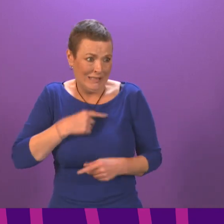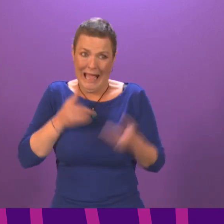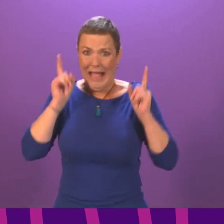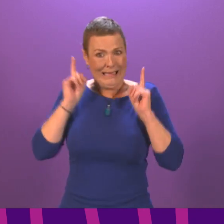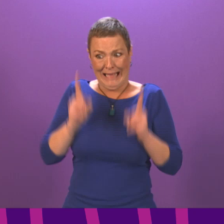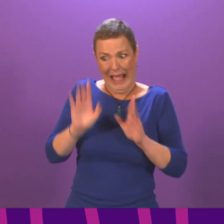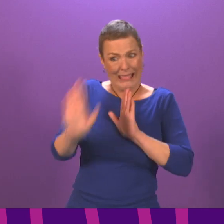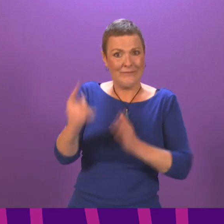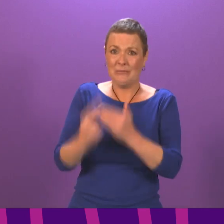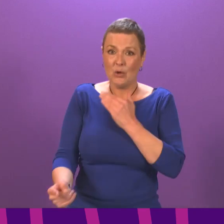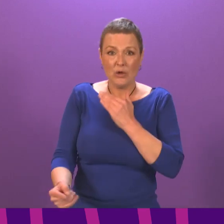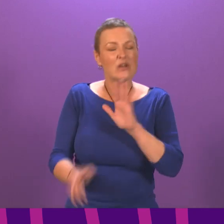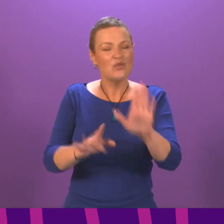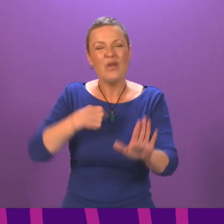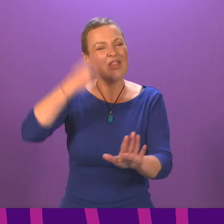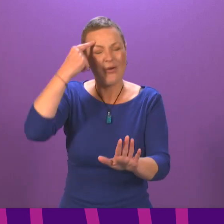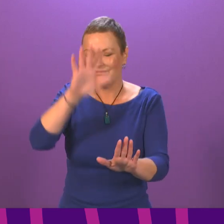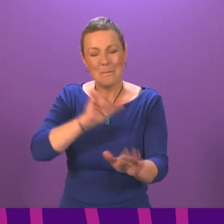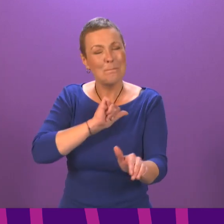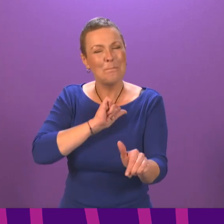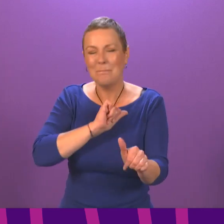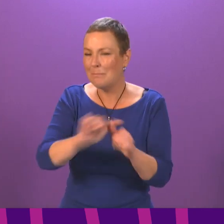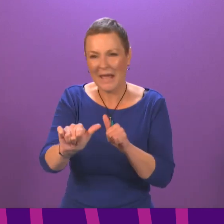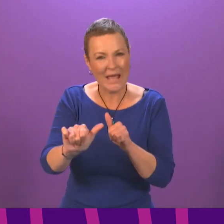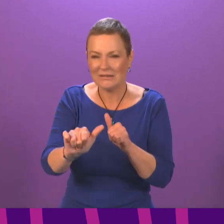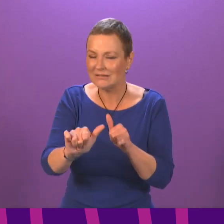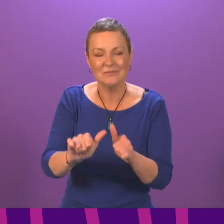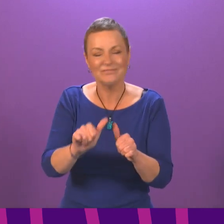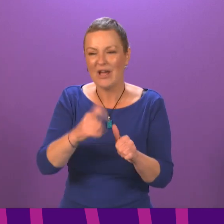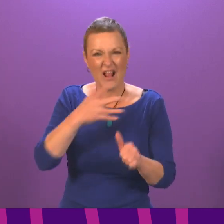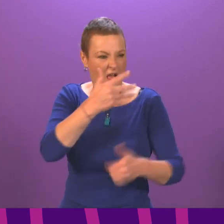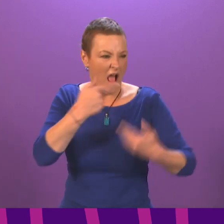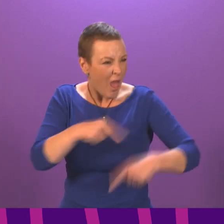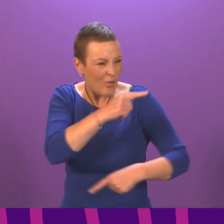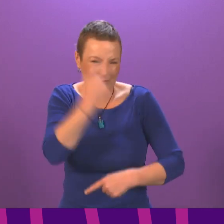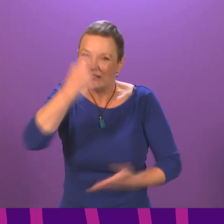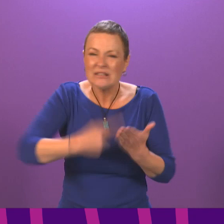Instead of allowing that to happen naturally, in a haphazard way, we decided that it was